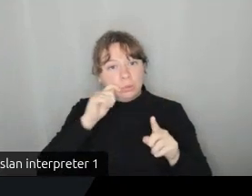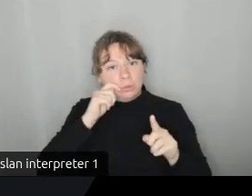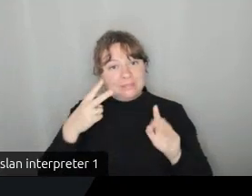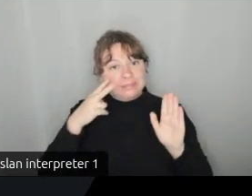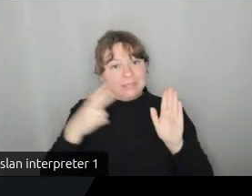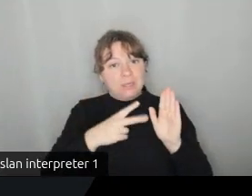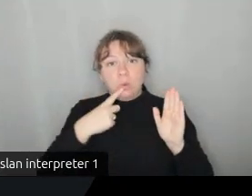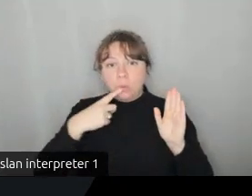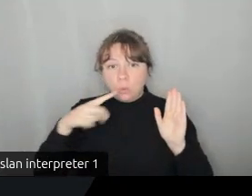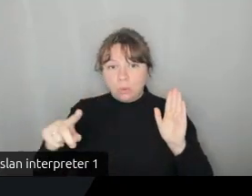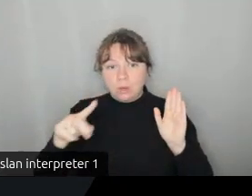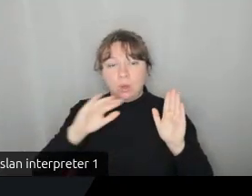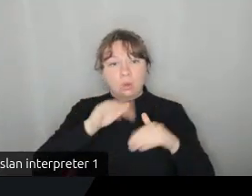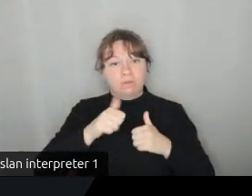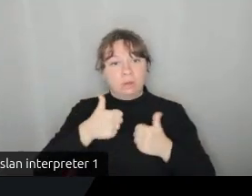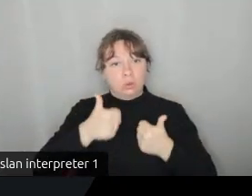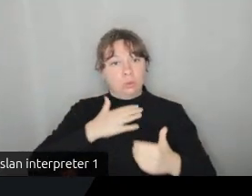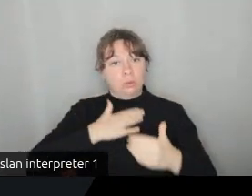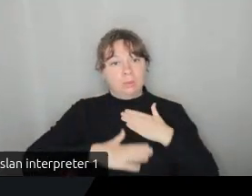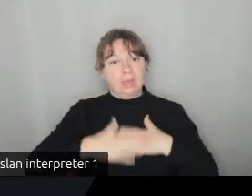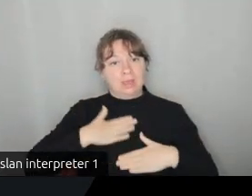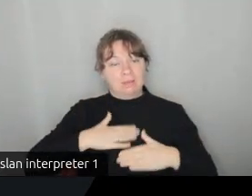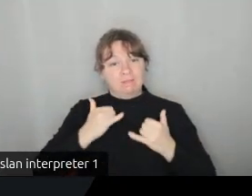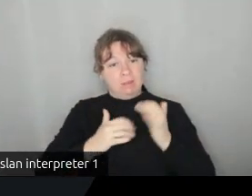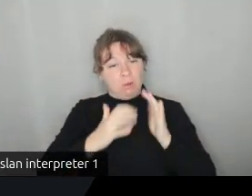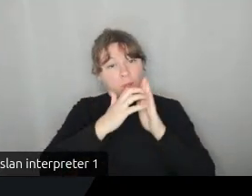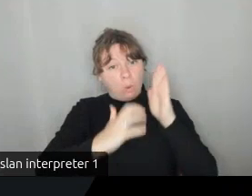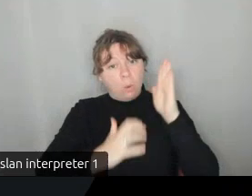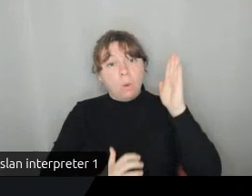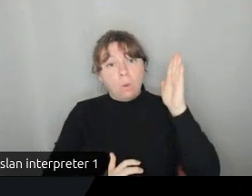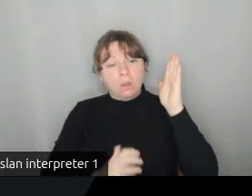good behaviour condition is quite long. You will have a Sub a and Sub b section and that's